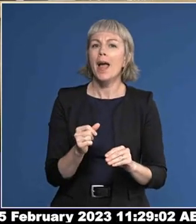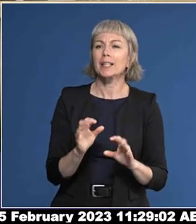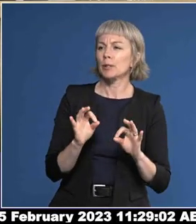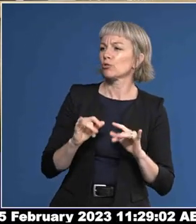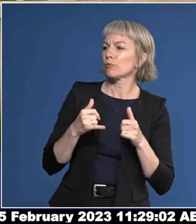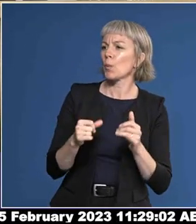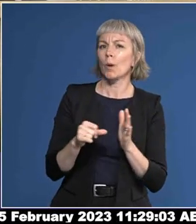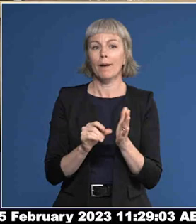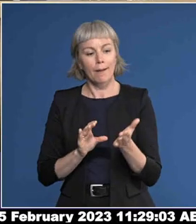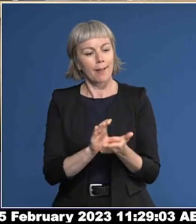heard in the last Commission.